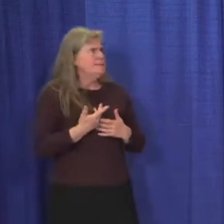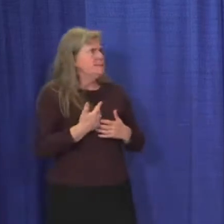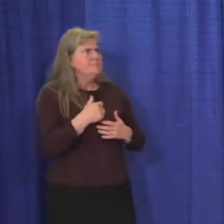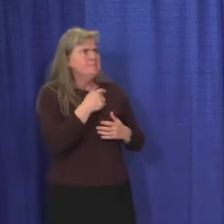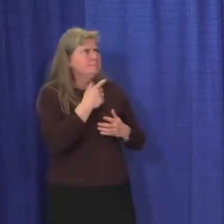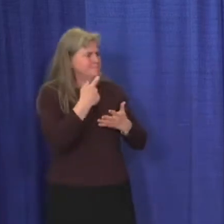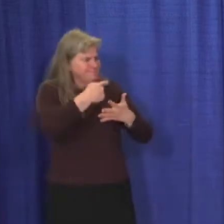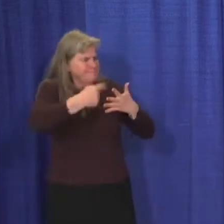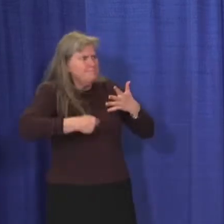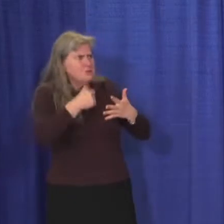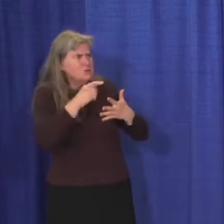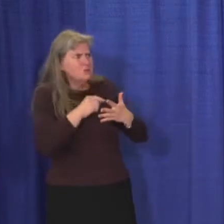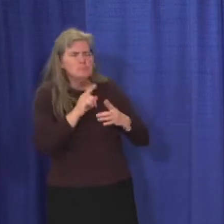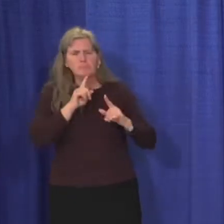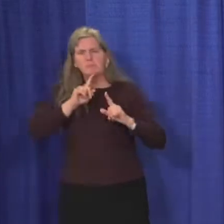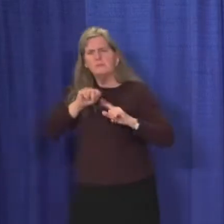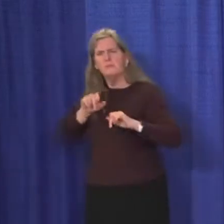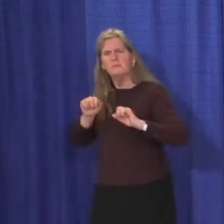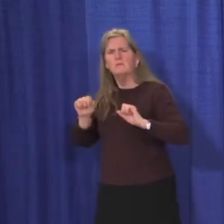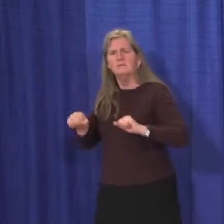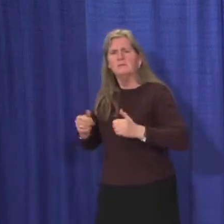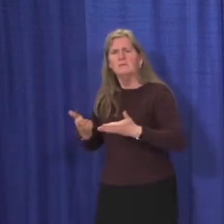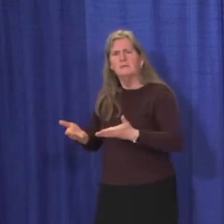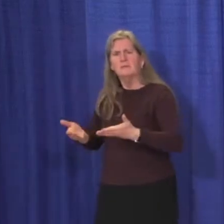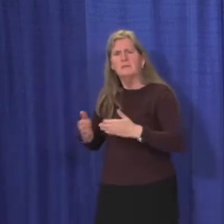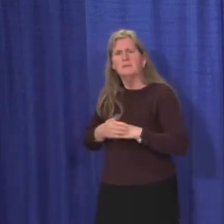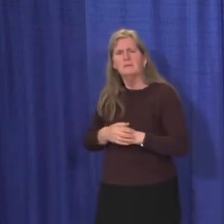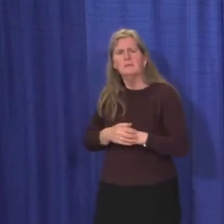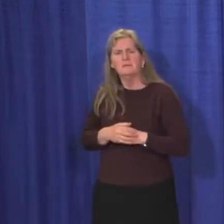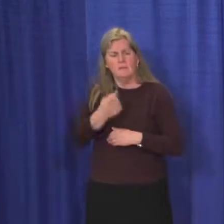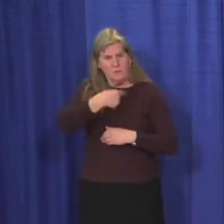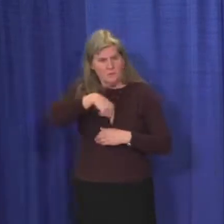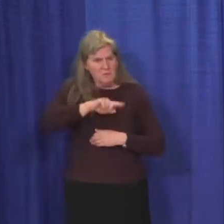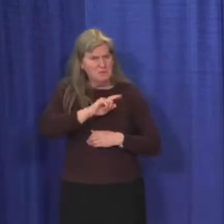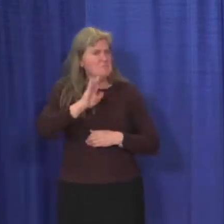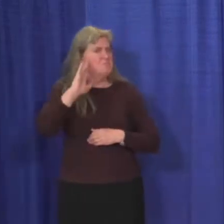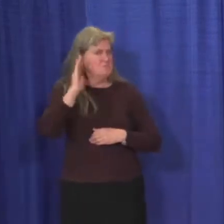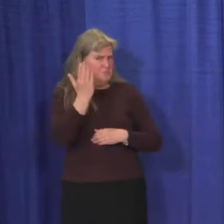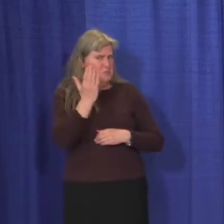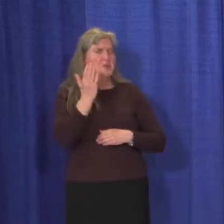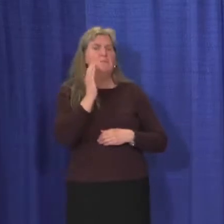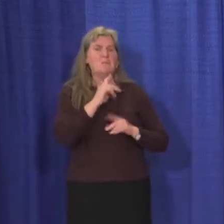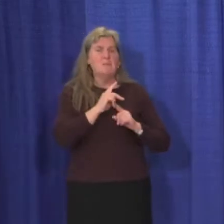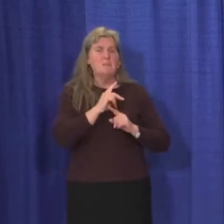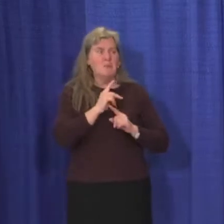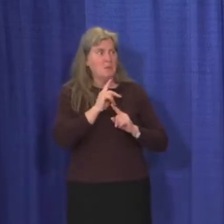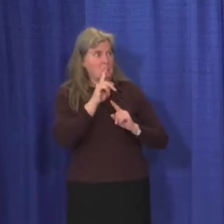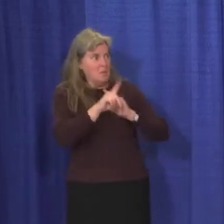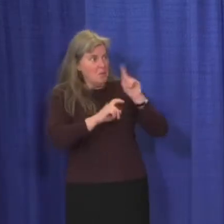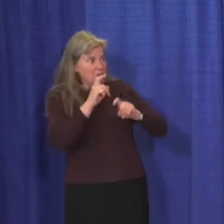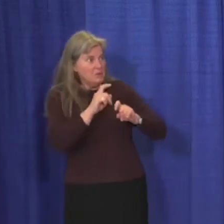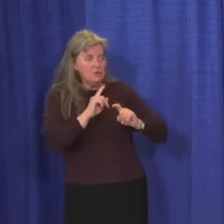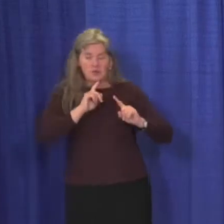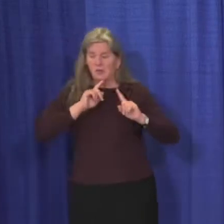they have an opportunity to have their concerns addressed. Our aphids are working as people